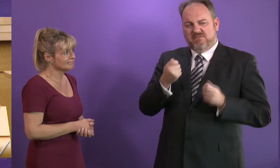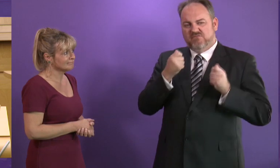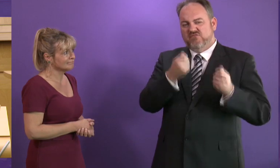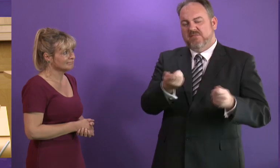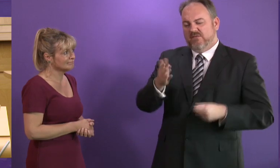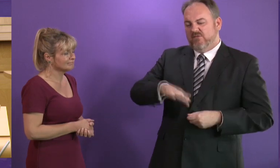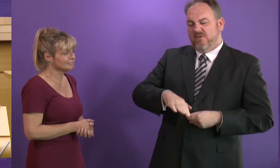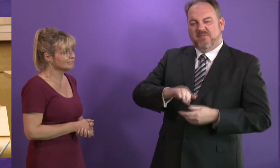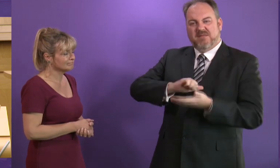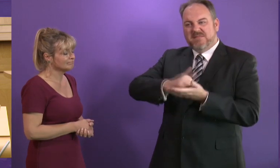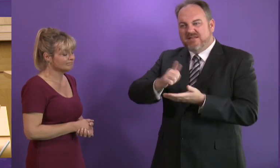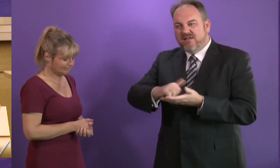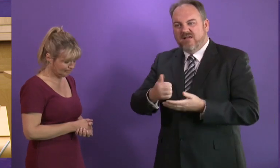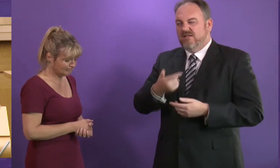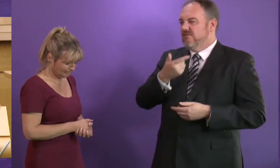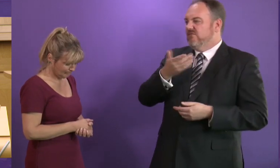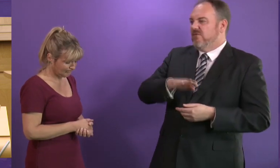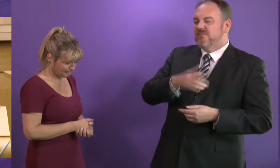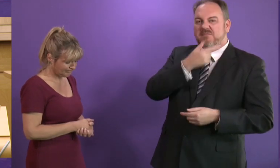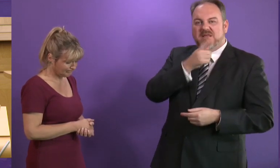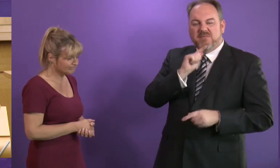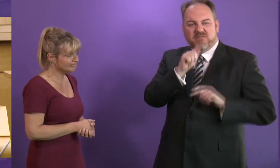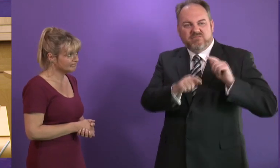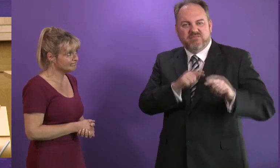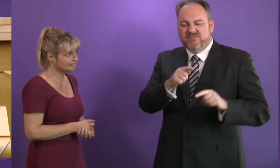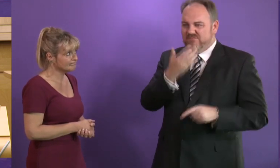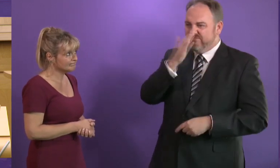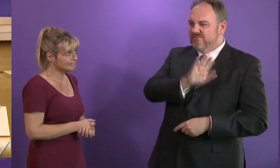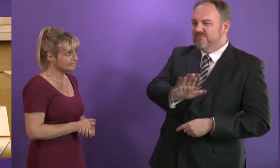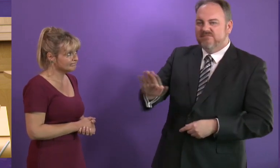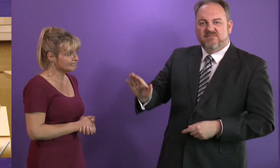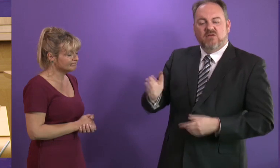Given Mr Thomas’s experience, does the First Minister agree with HIV Scotland that, in